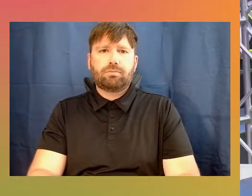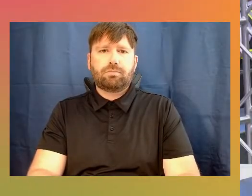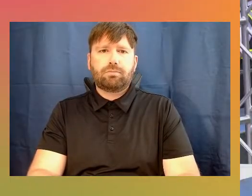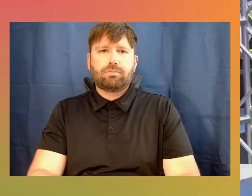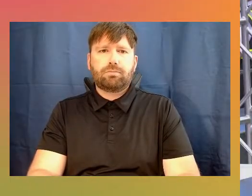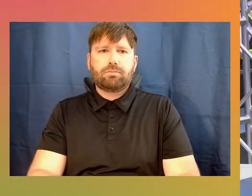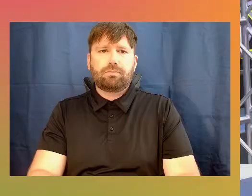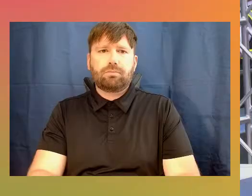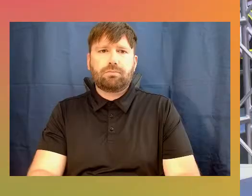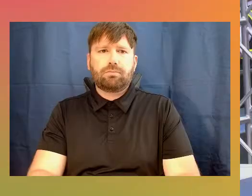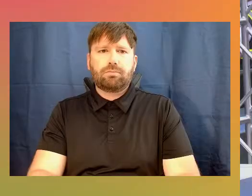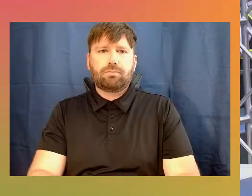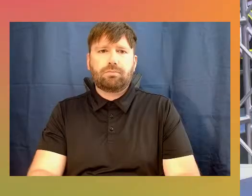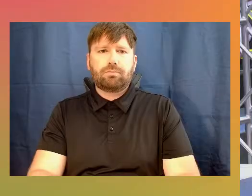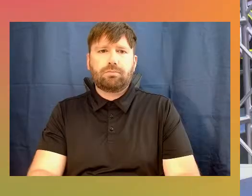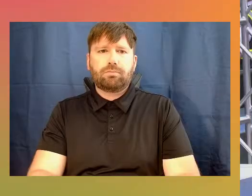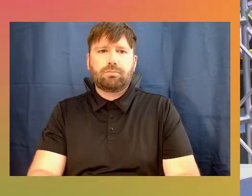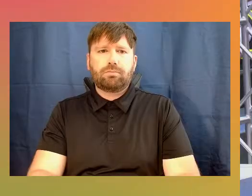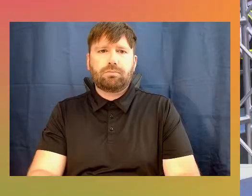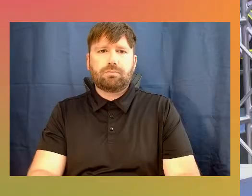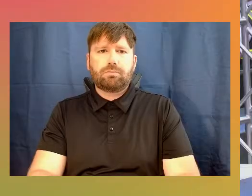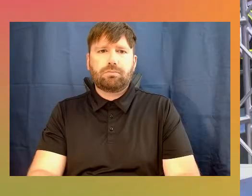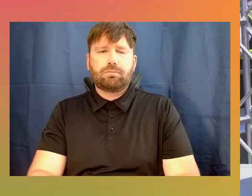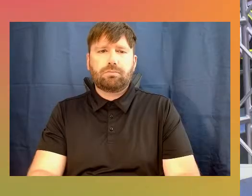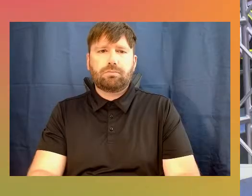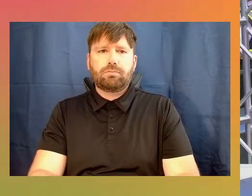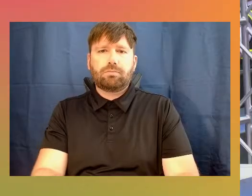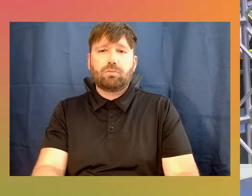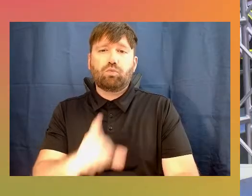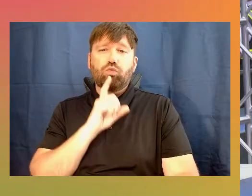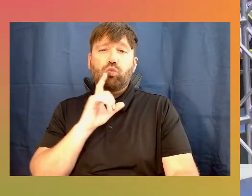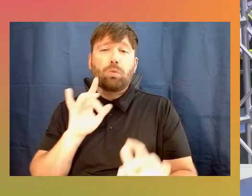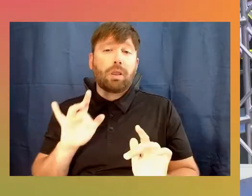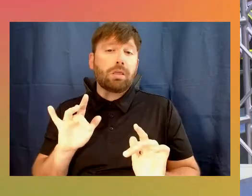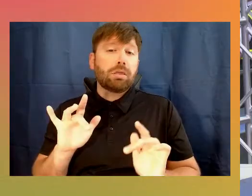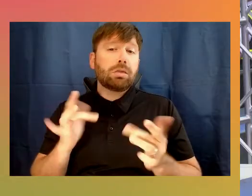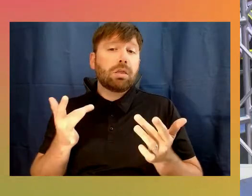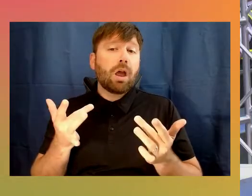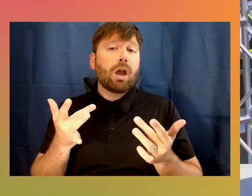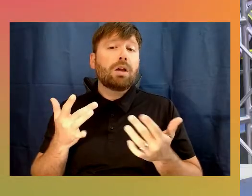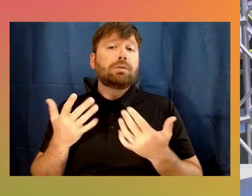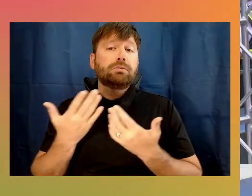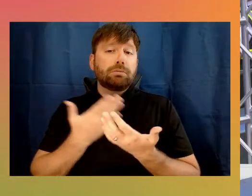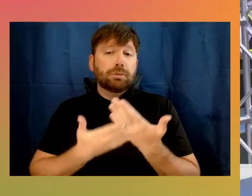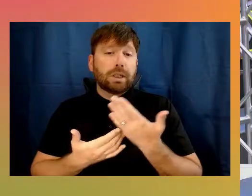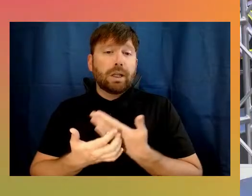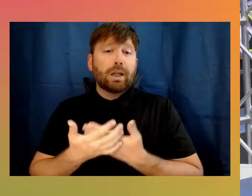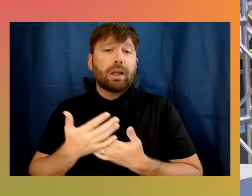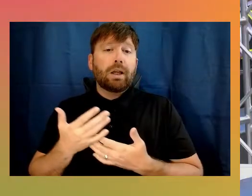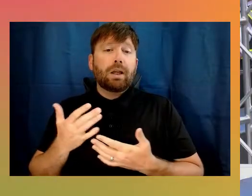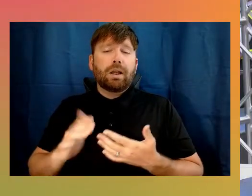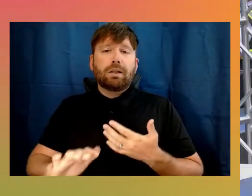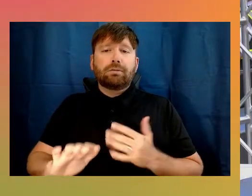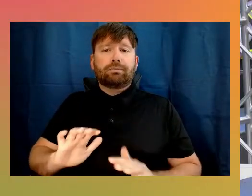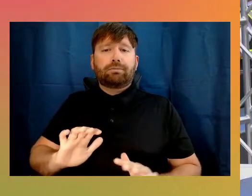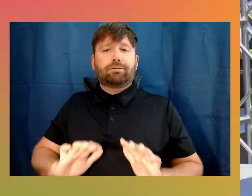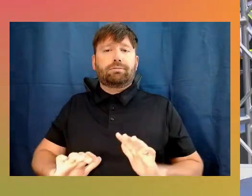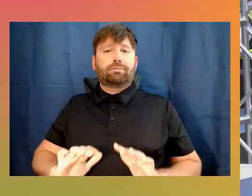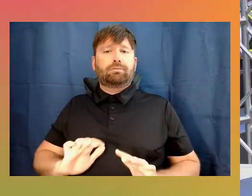EXHALE.